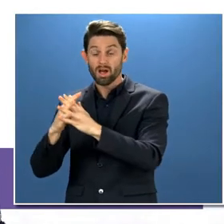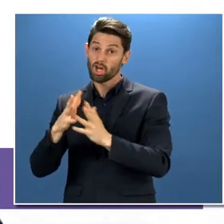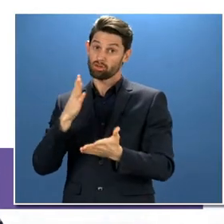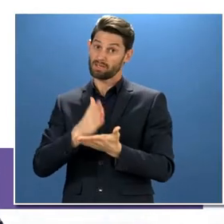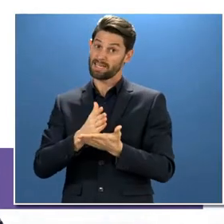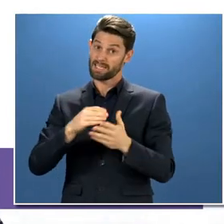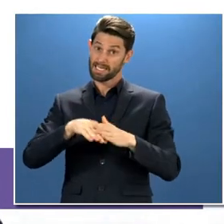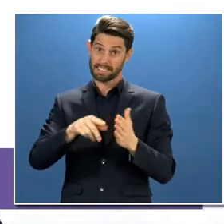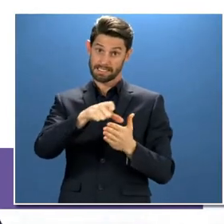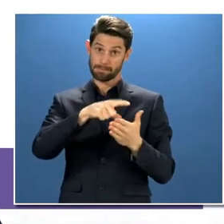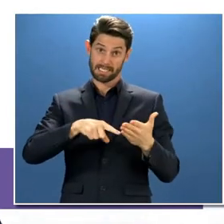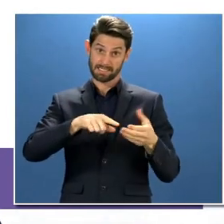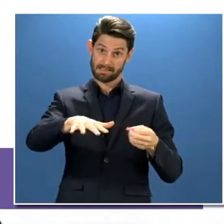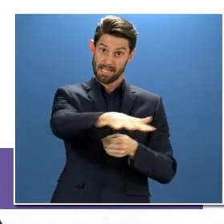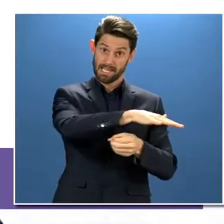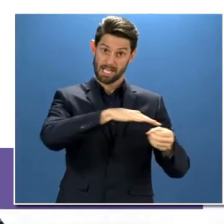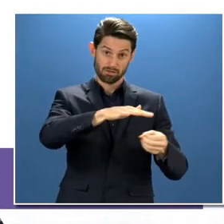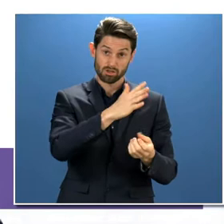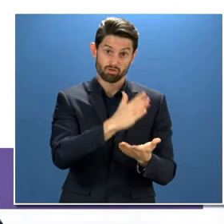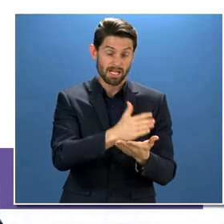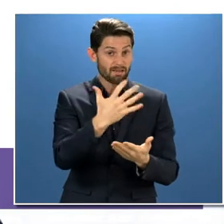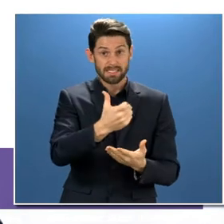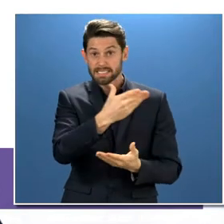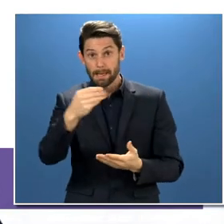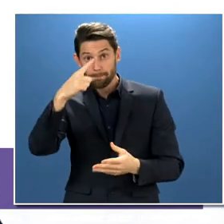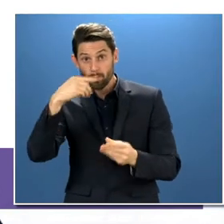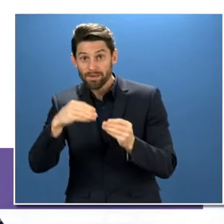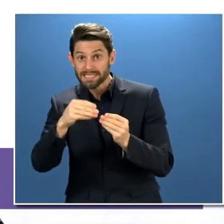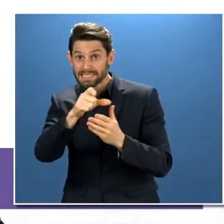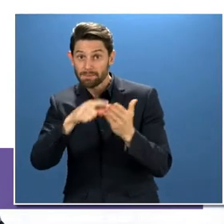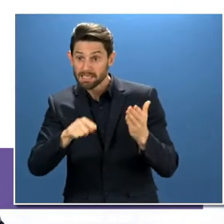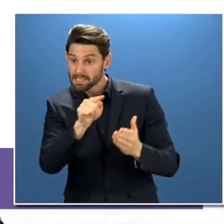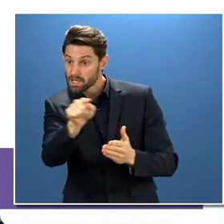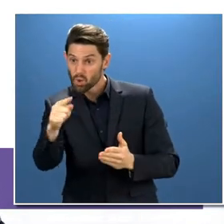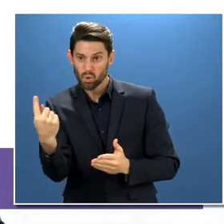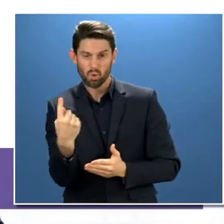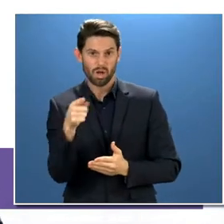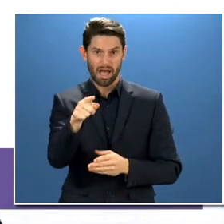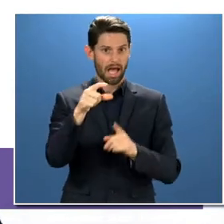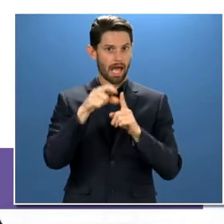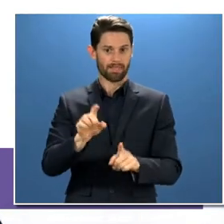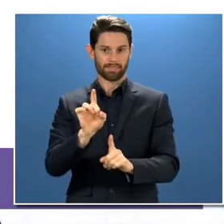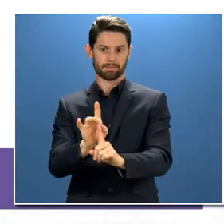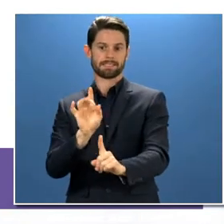be mindful that there are certain people with a disability who very much struggle to advocate for themselves.